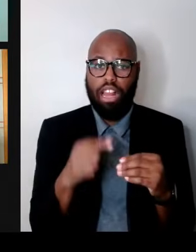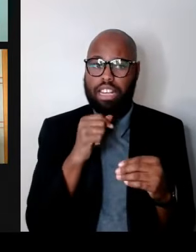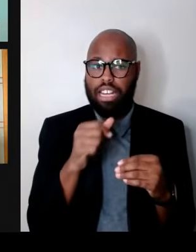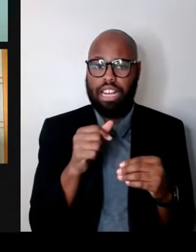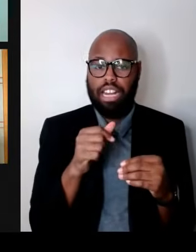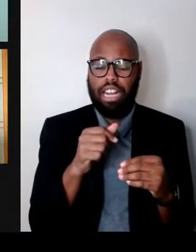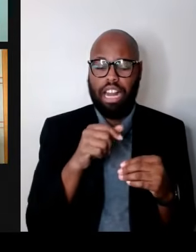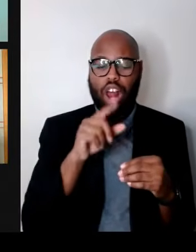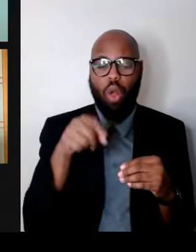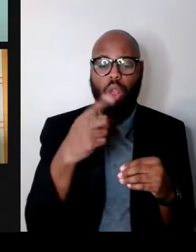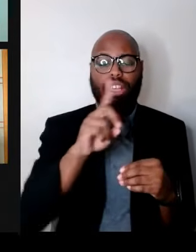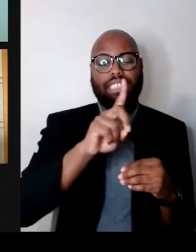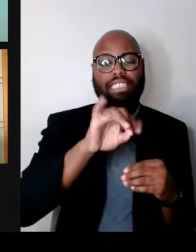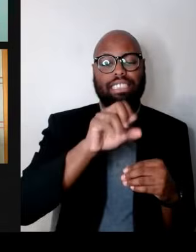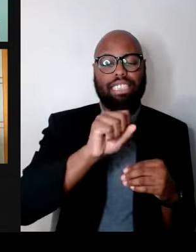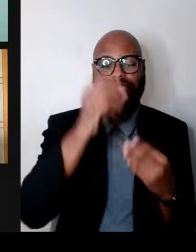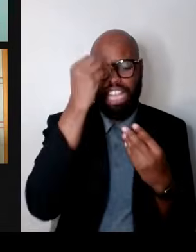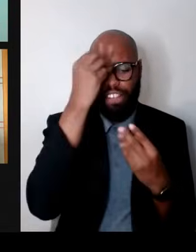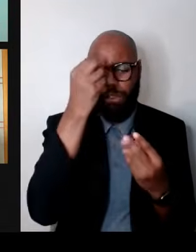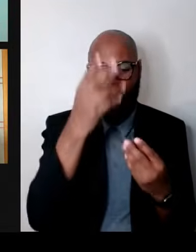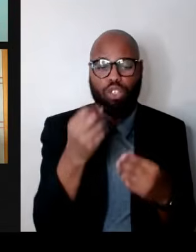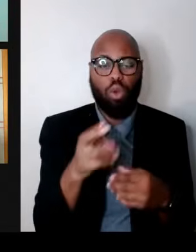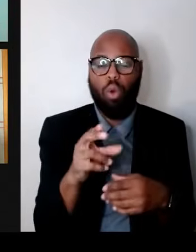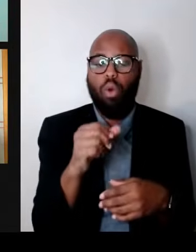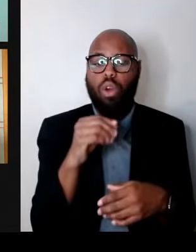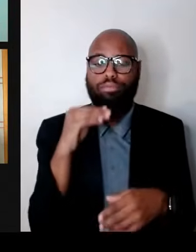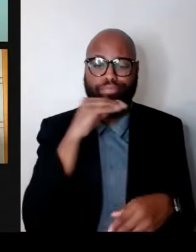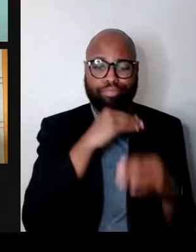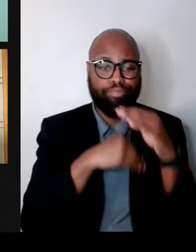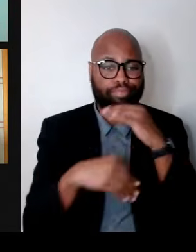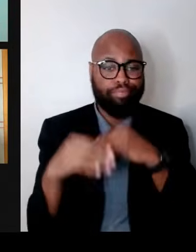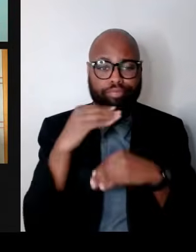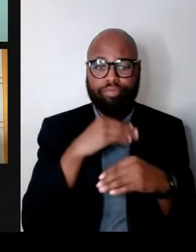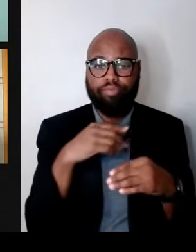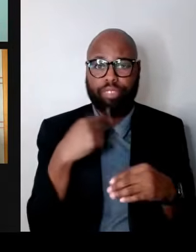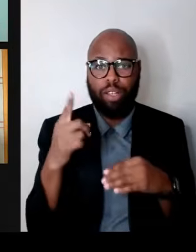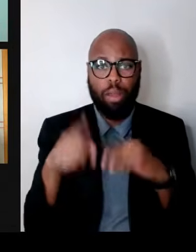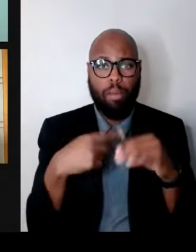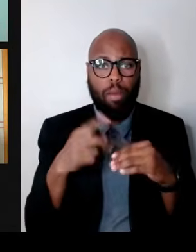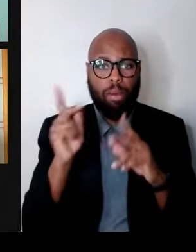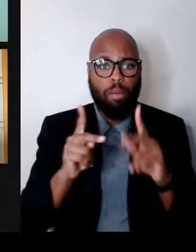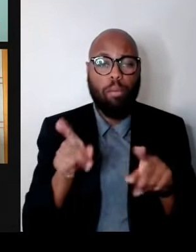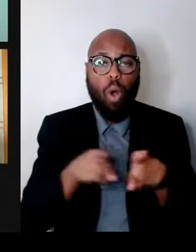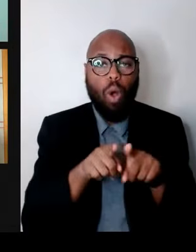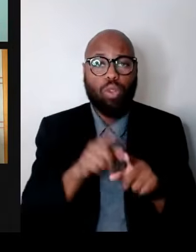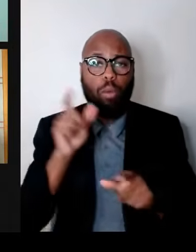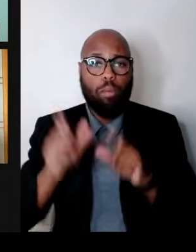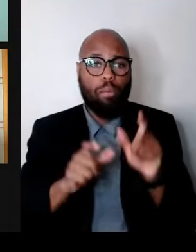or just flat untruths told about people, but we're talking about people being completely excluded